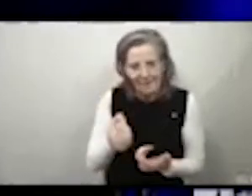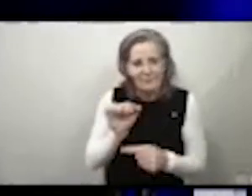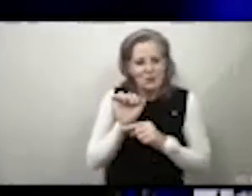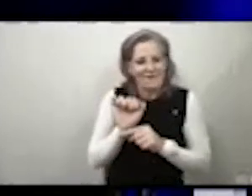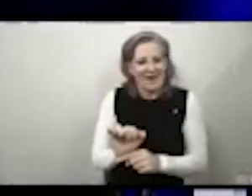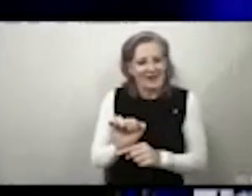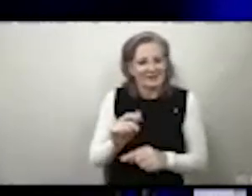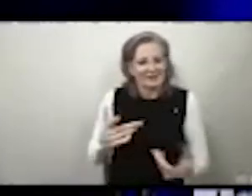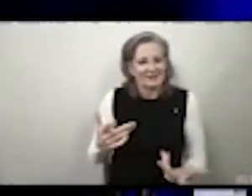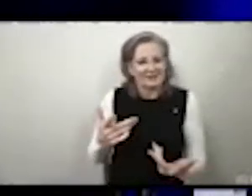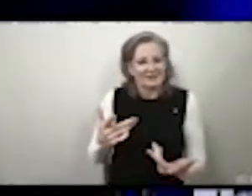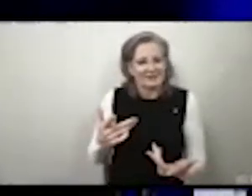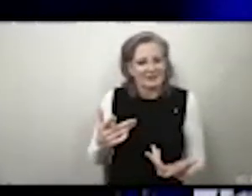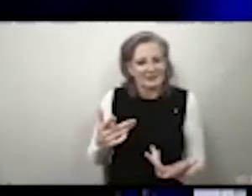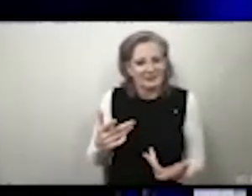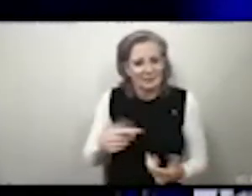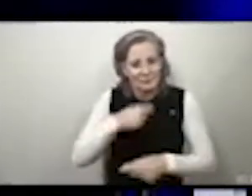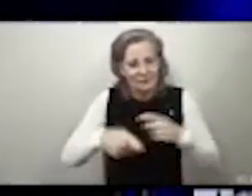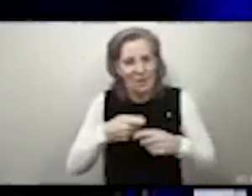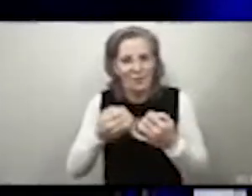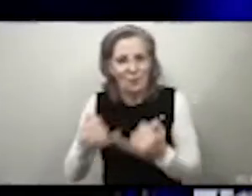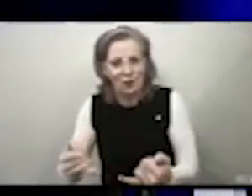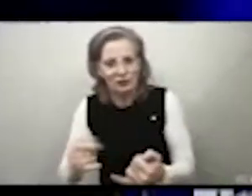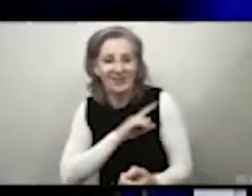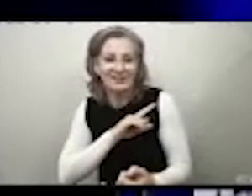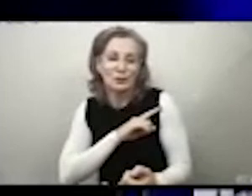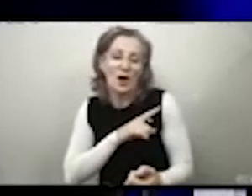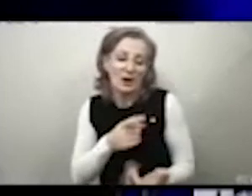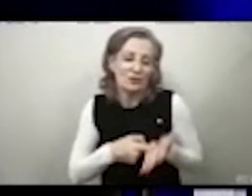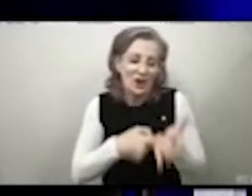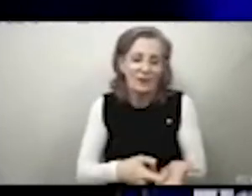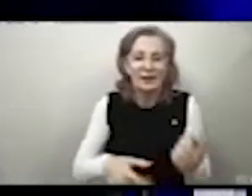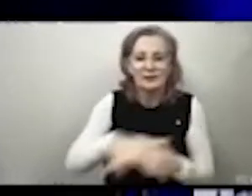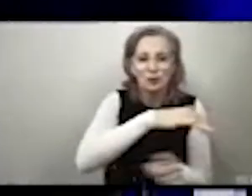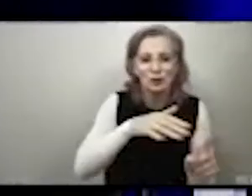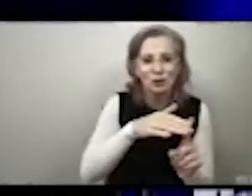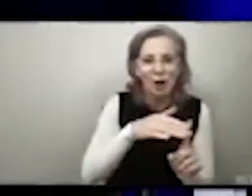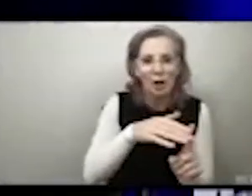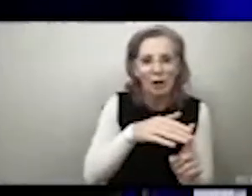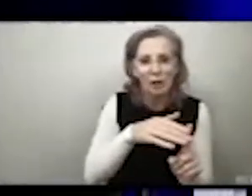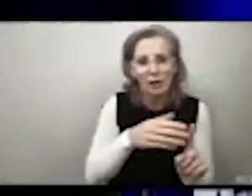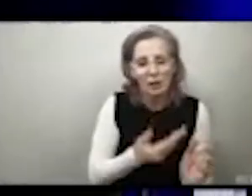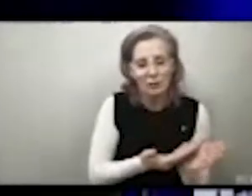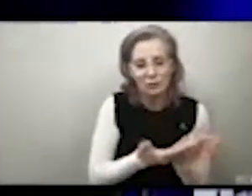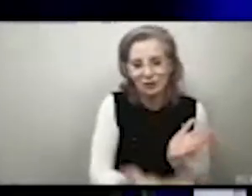recommendation around social prescribing is so important in the report and, and my hope would be in the midst of the